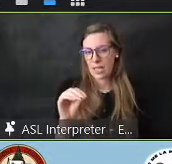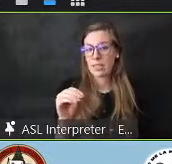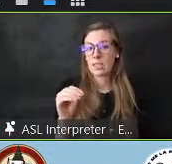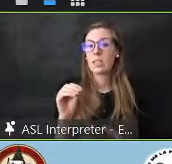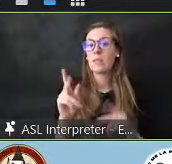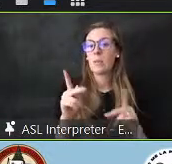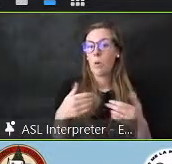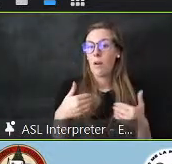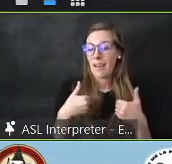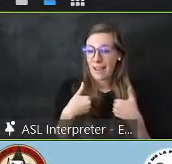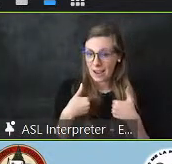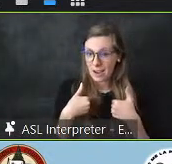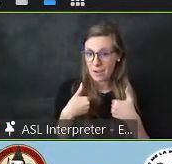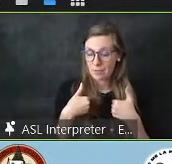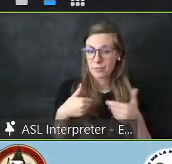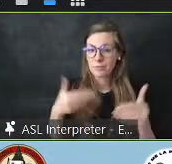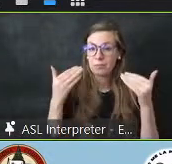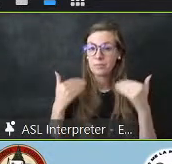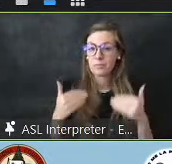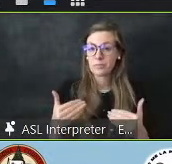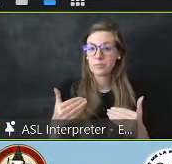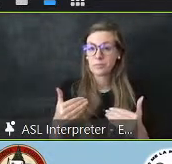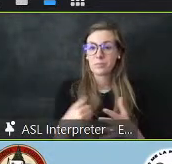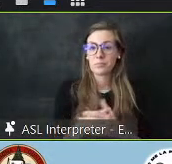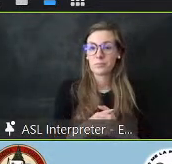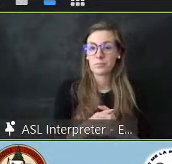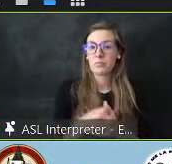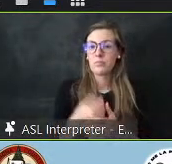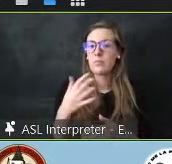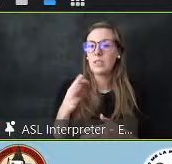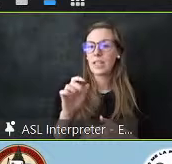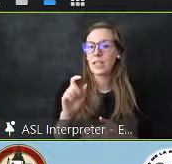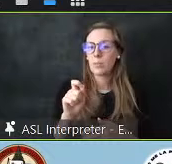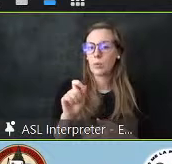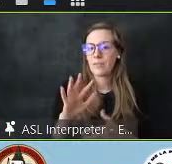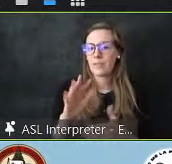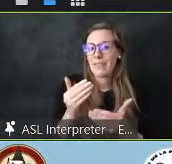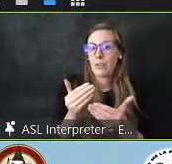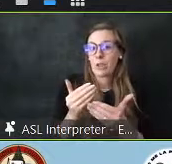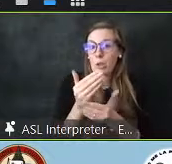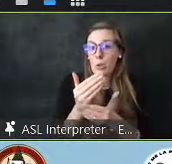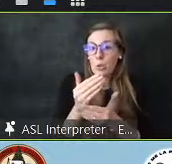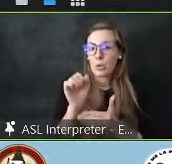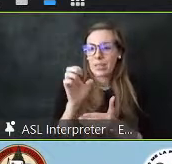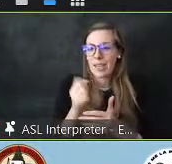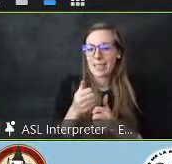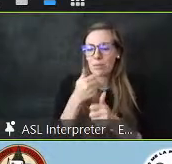That means 9.5 new cases for every 100,000 advocates in the county.